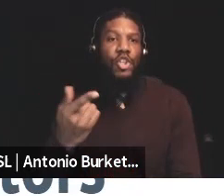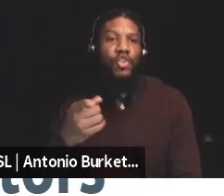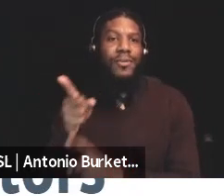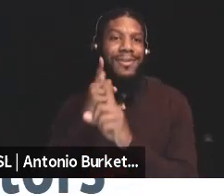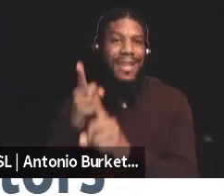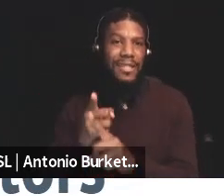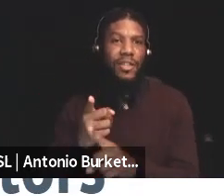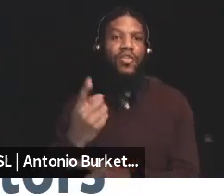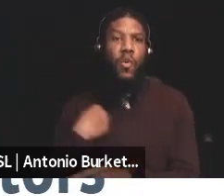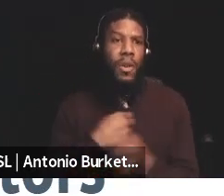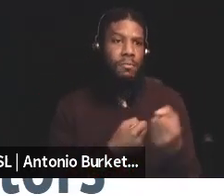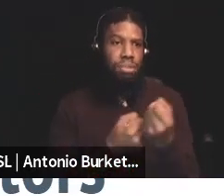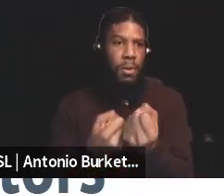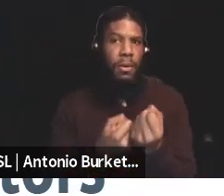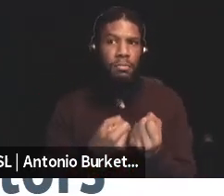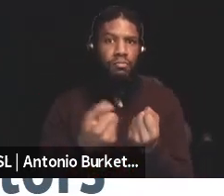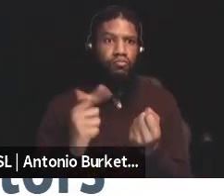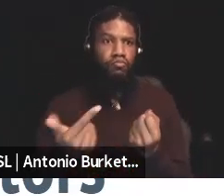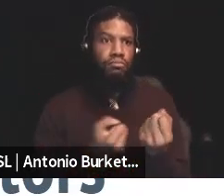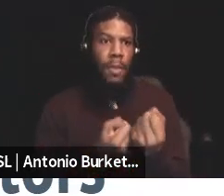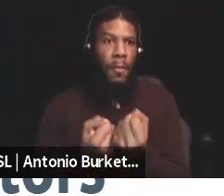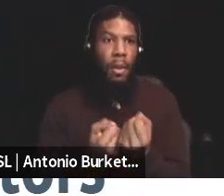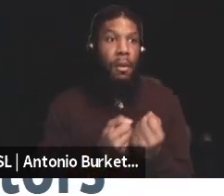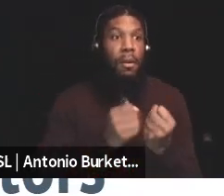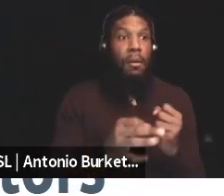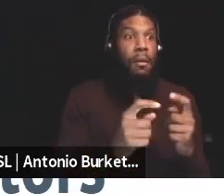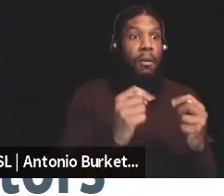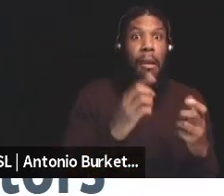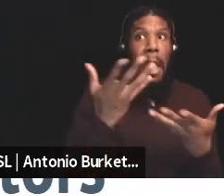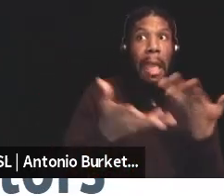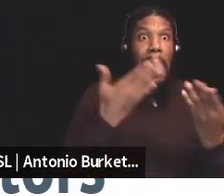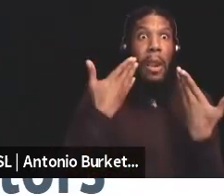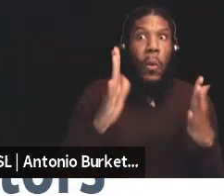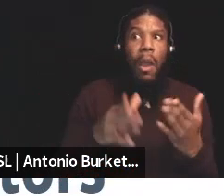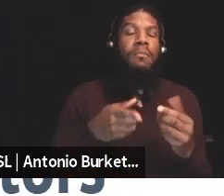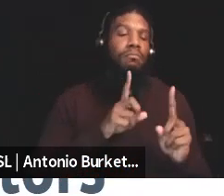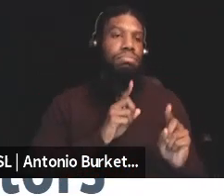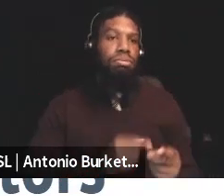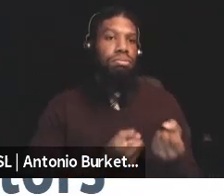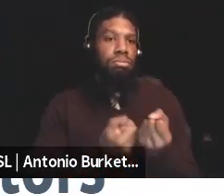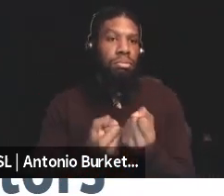field questions when other tutors might not have the answers. We have a Slack channel where tutors